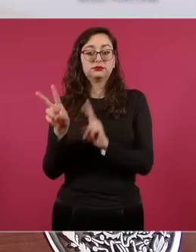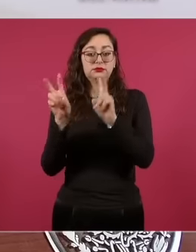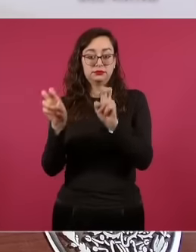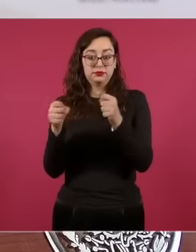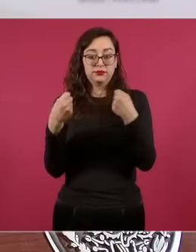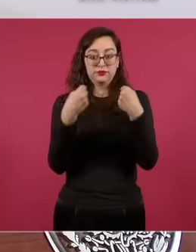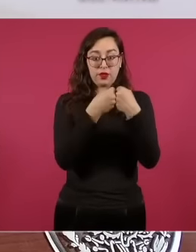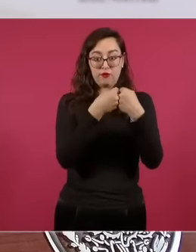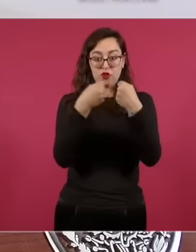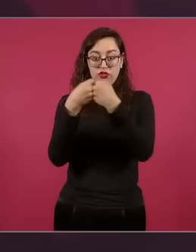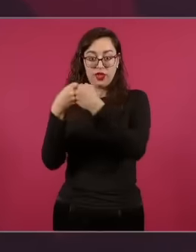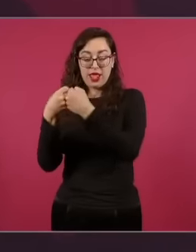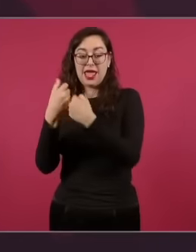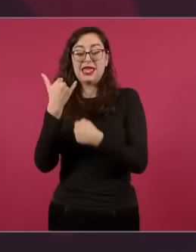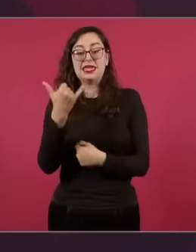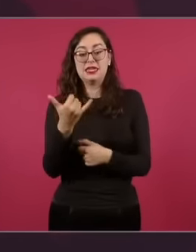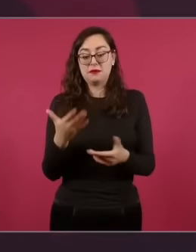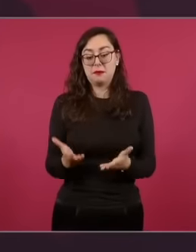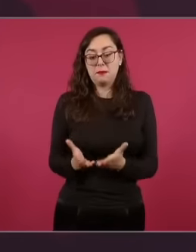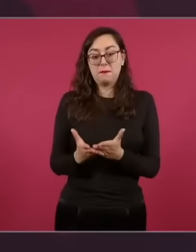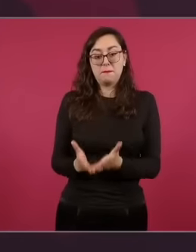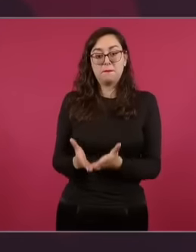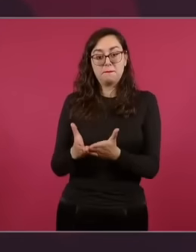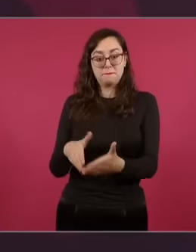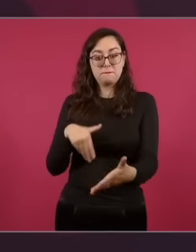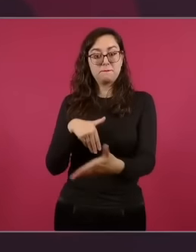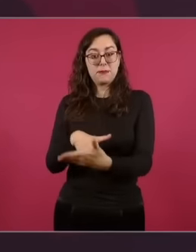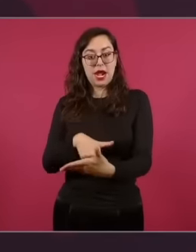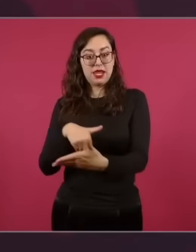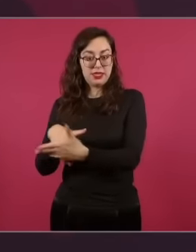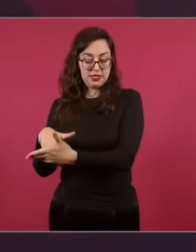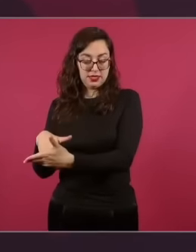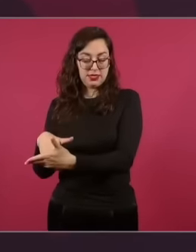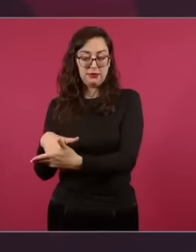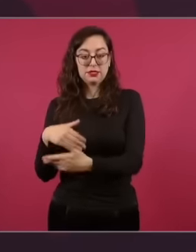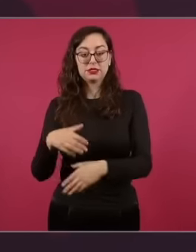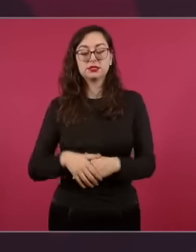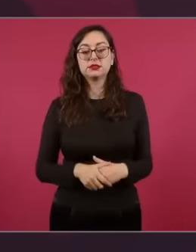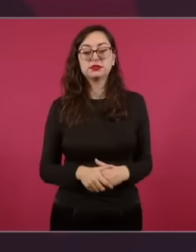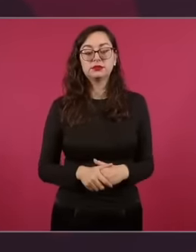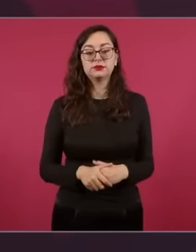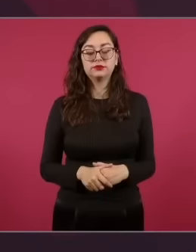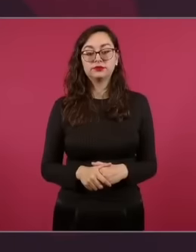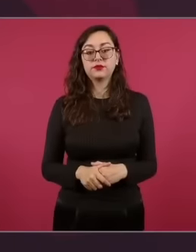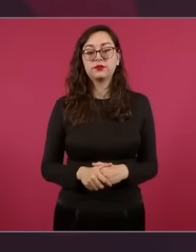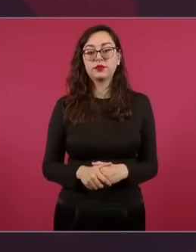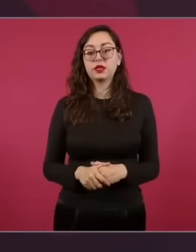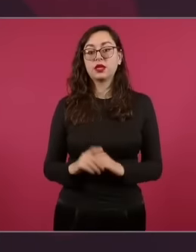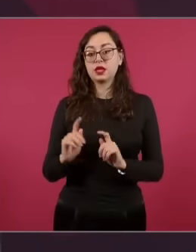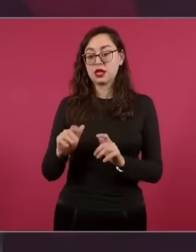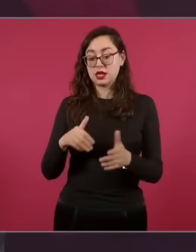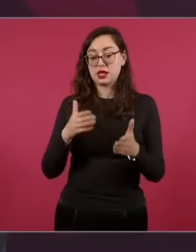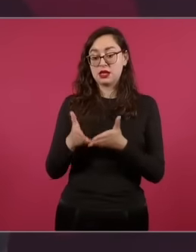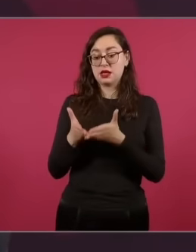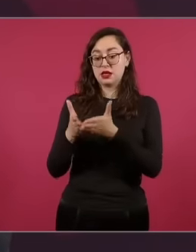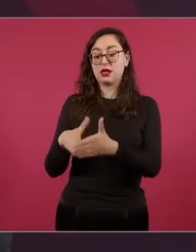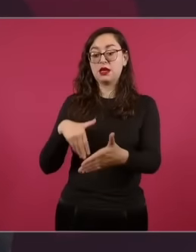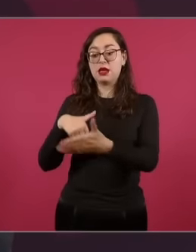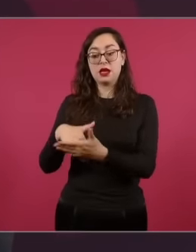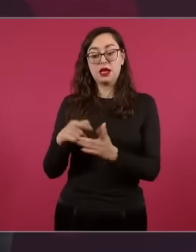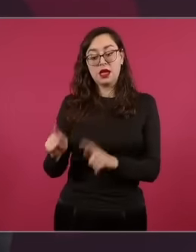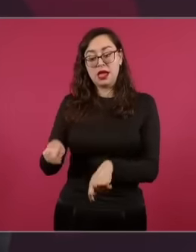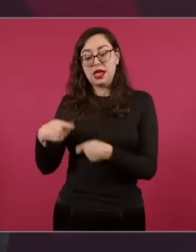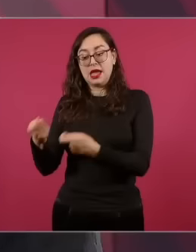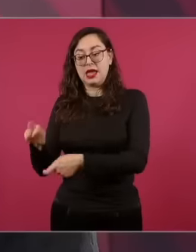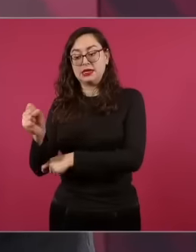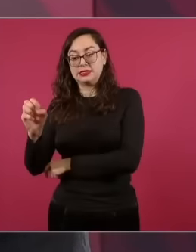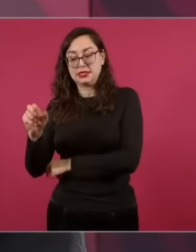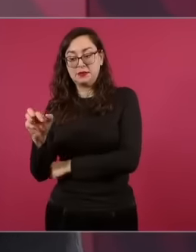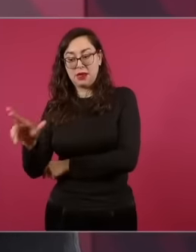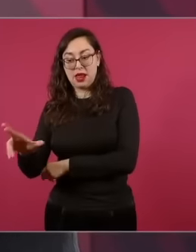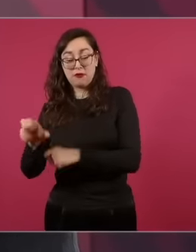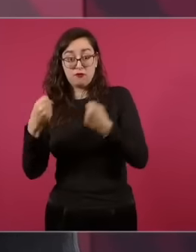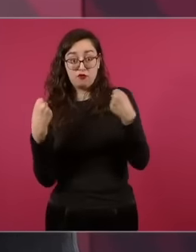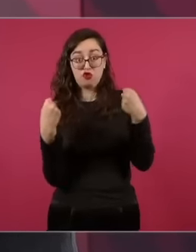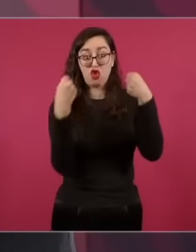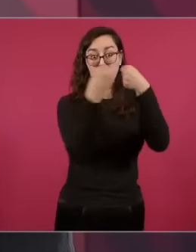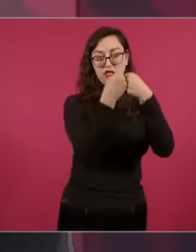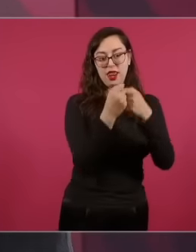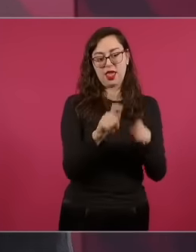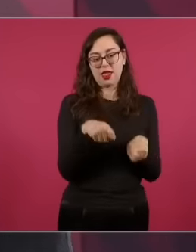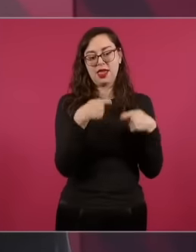maritime ones, the maritime ones to the Secretary of the Navy and the border ones to the Ministry of Defense